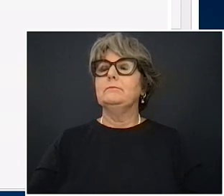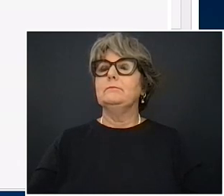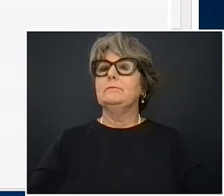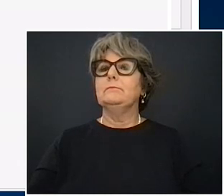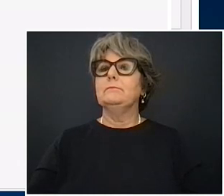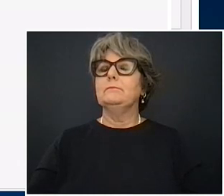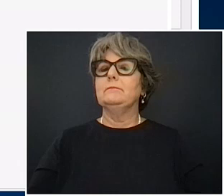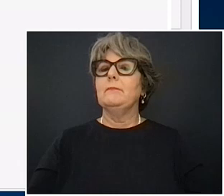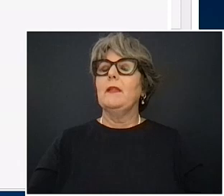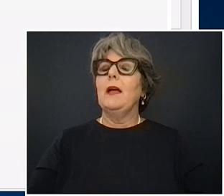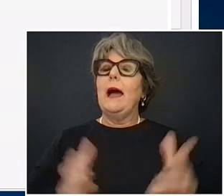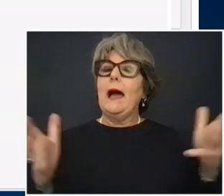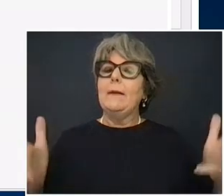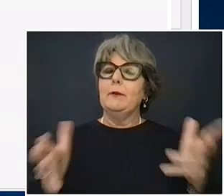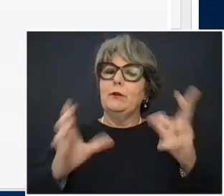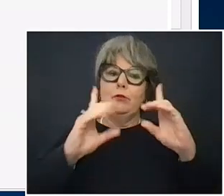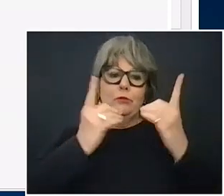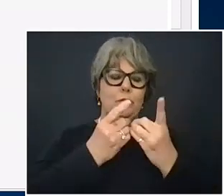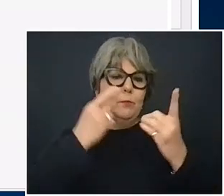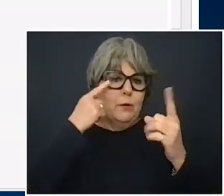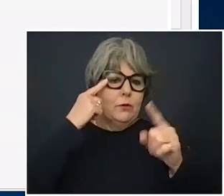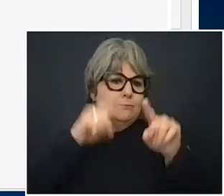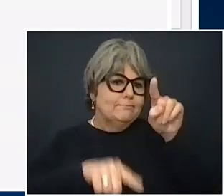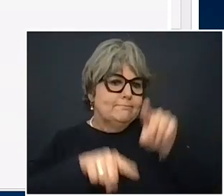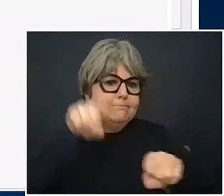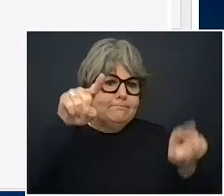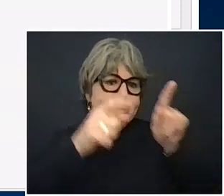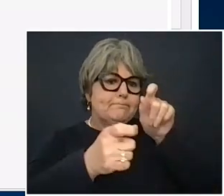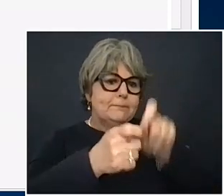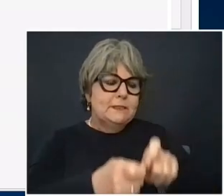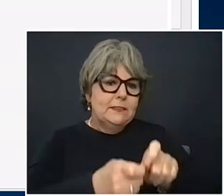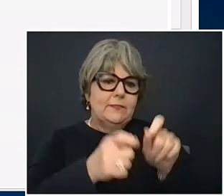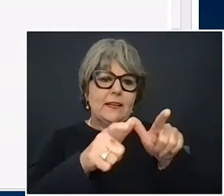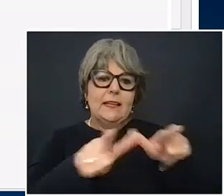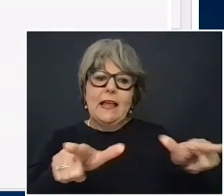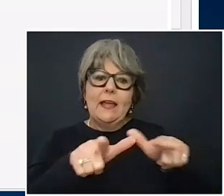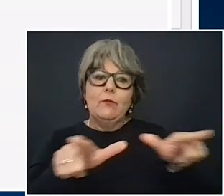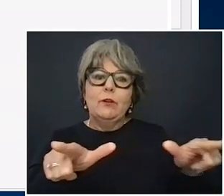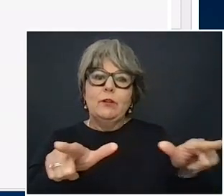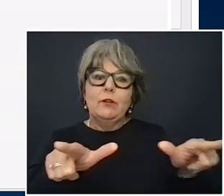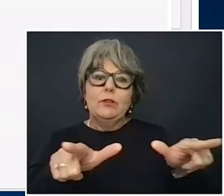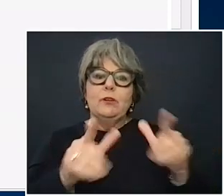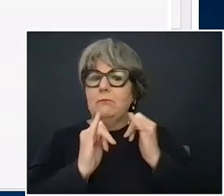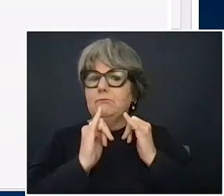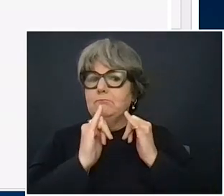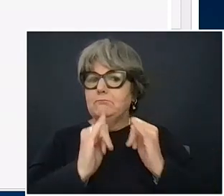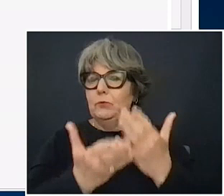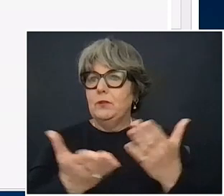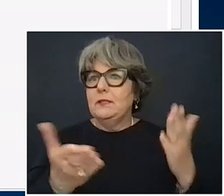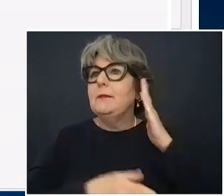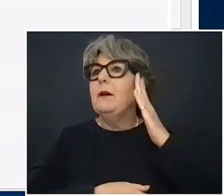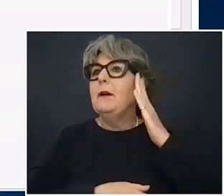to look at the very specific language. And I'll try and do the same. The type of application that must be